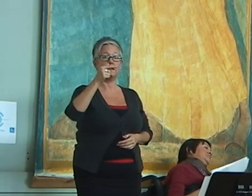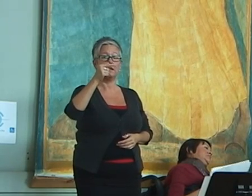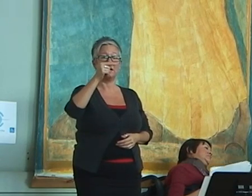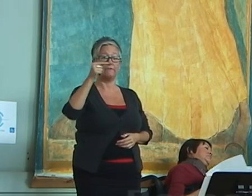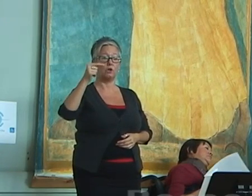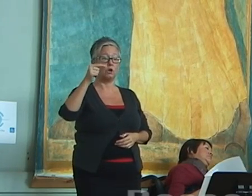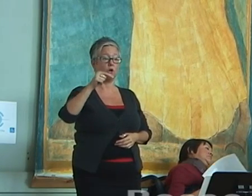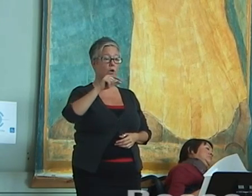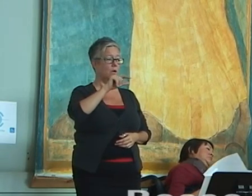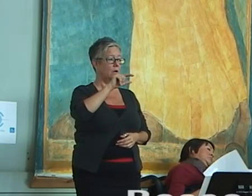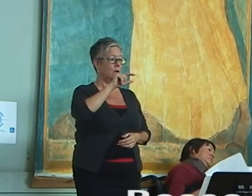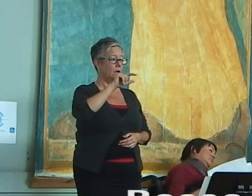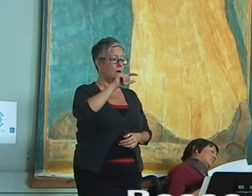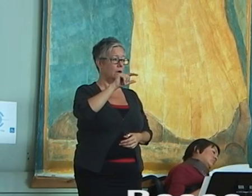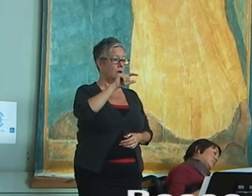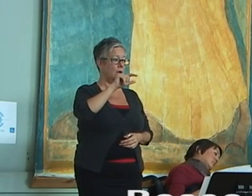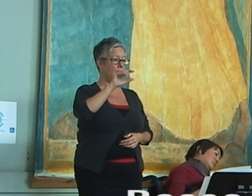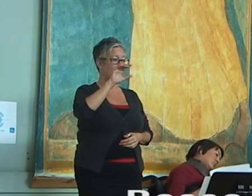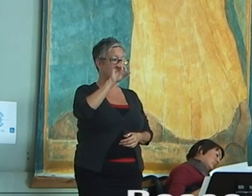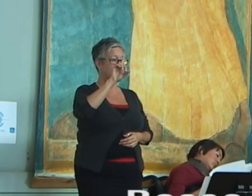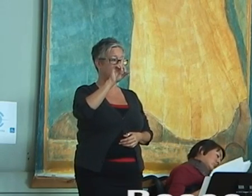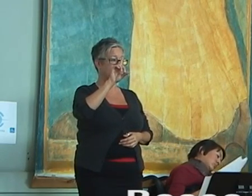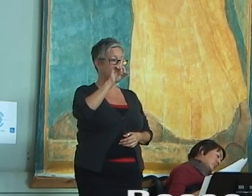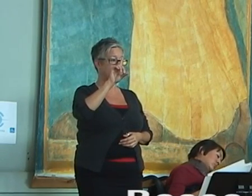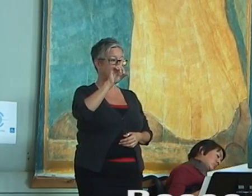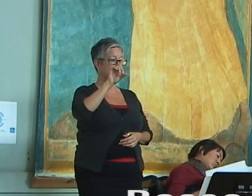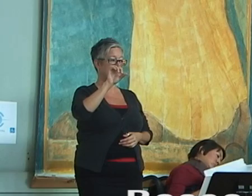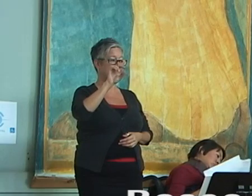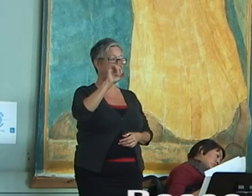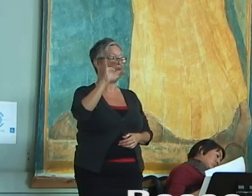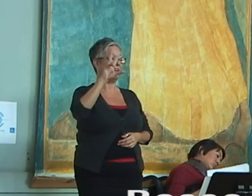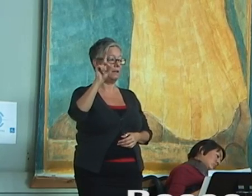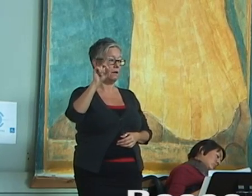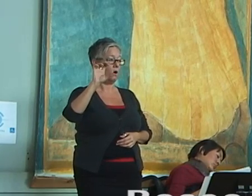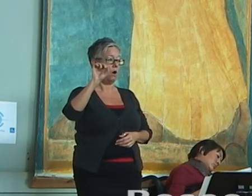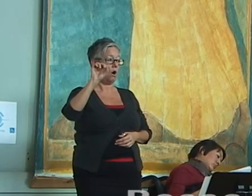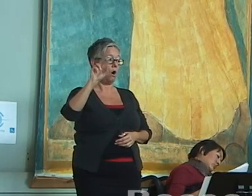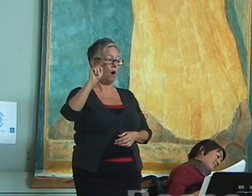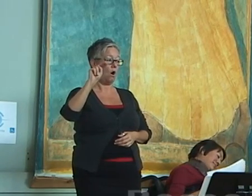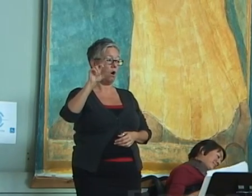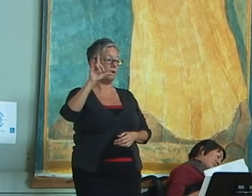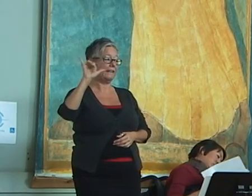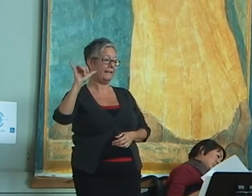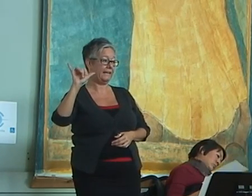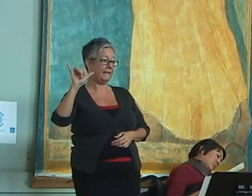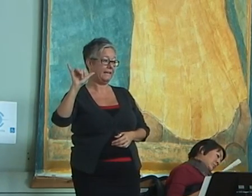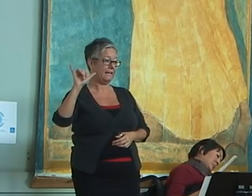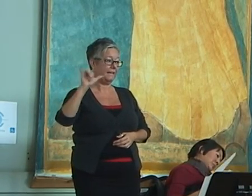and he has a wonderful saying. He said: "All of us have different abilities,